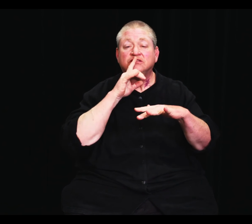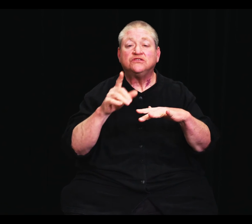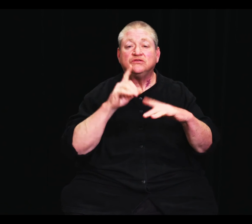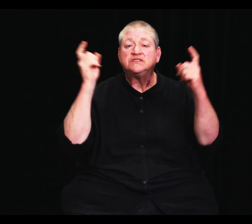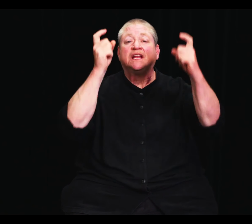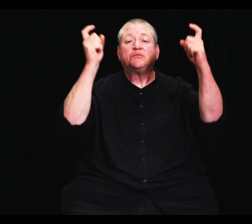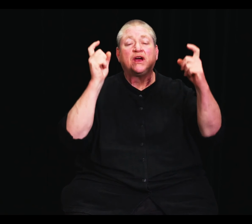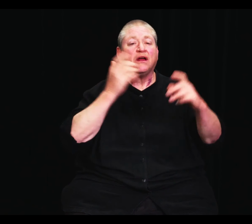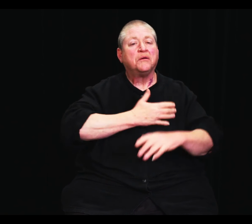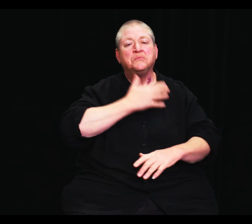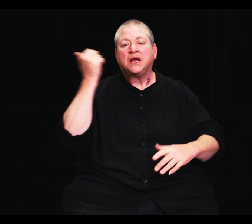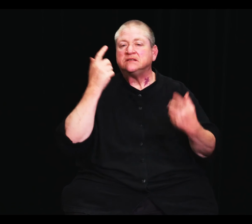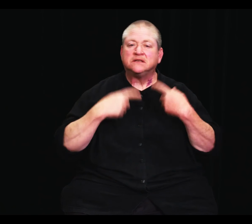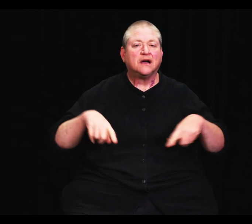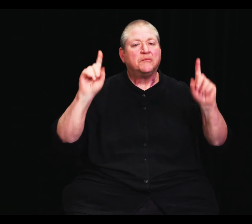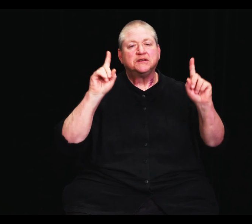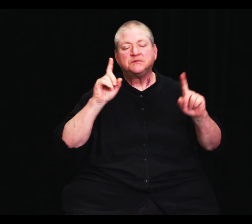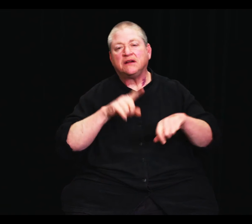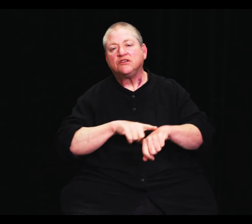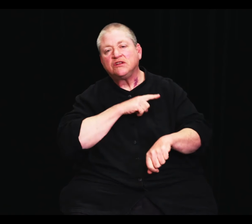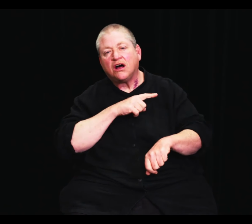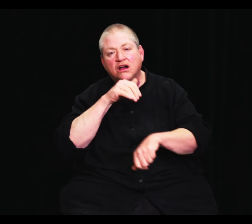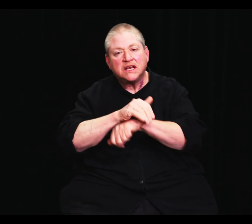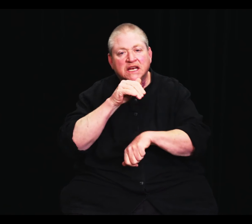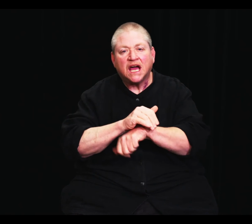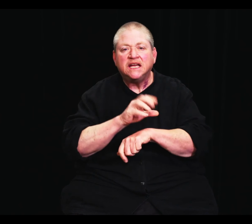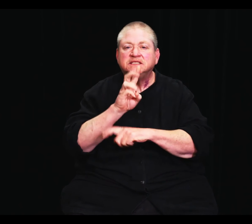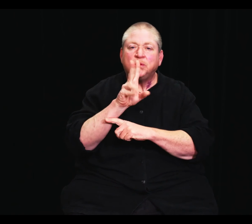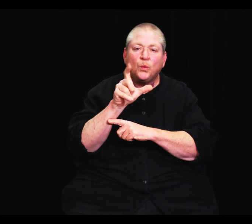will stay with us for the rest of our lives. We are virtually gathered here today